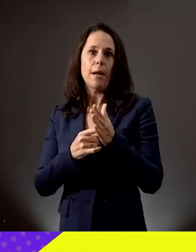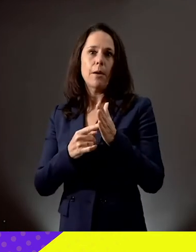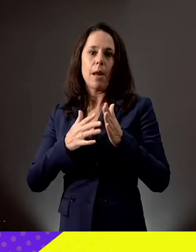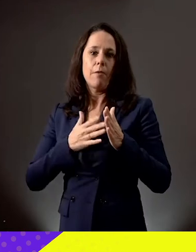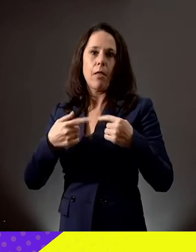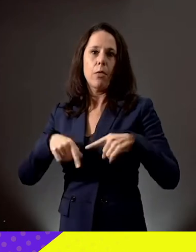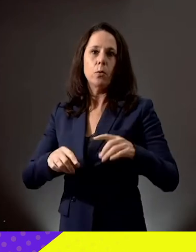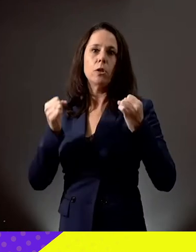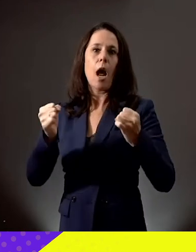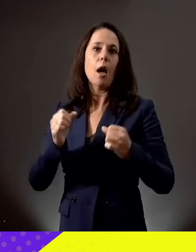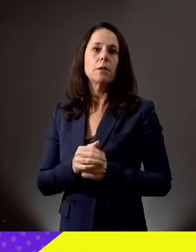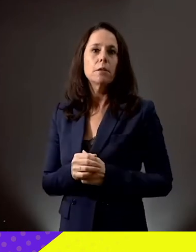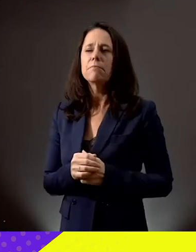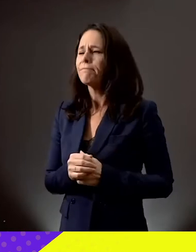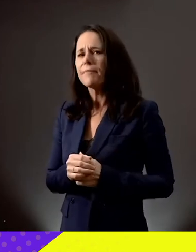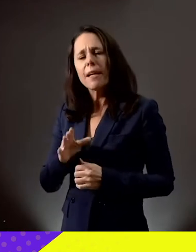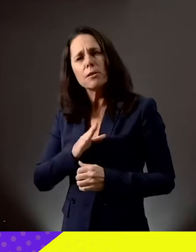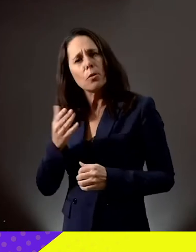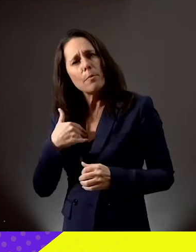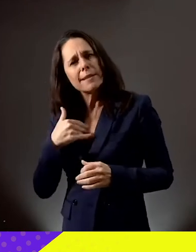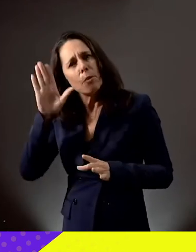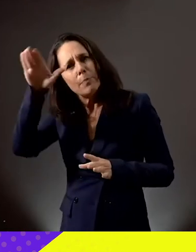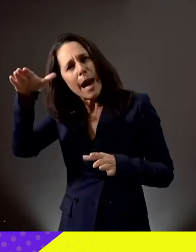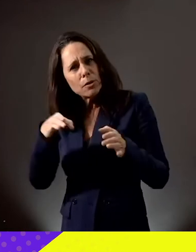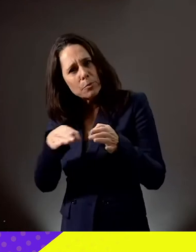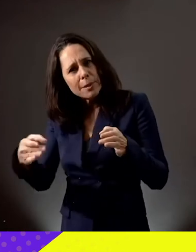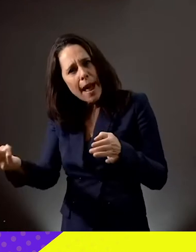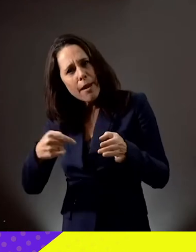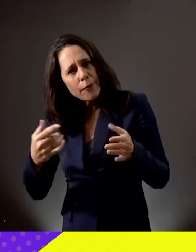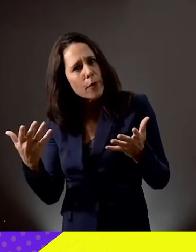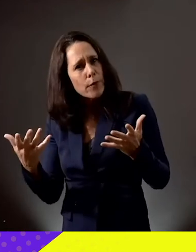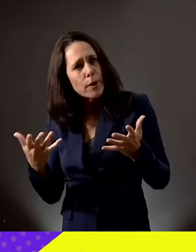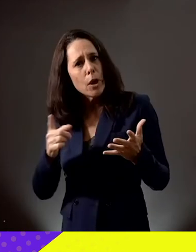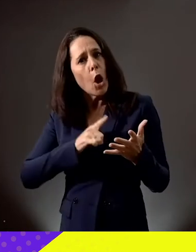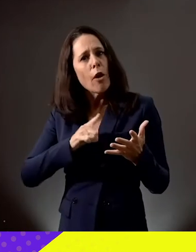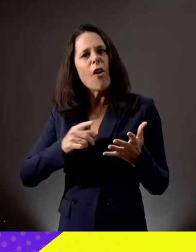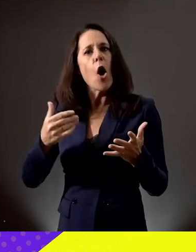Are these people from outside your company or were they already employees?